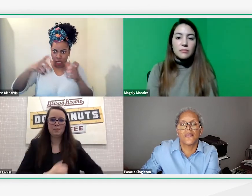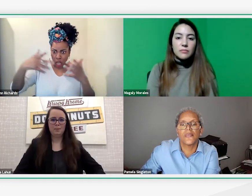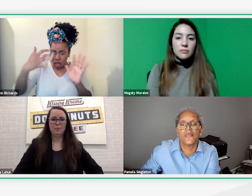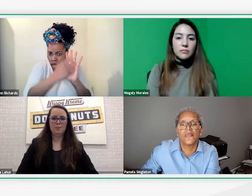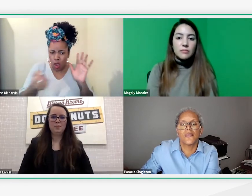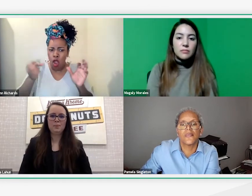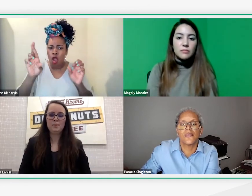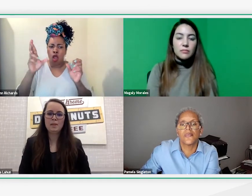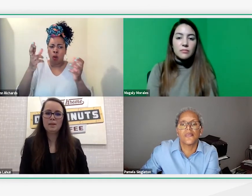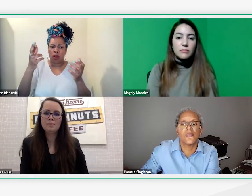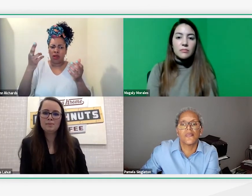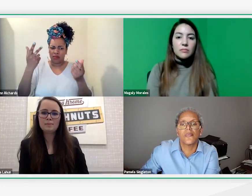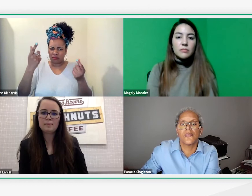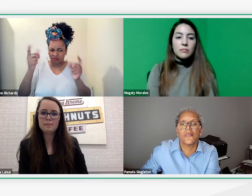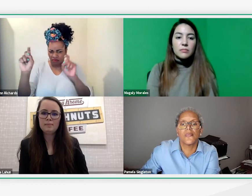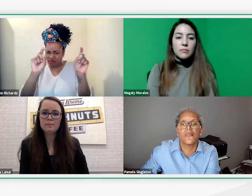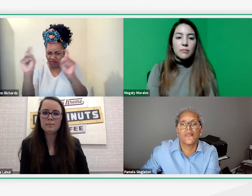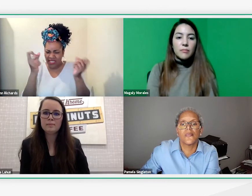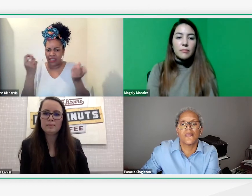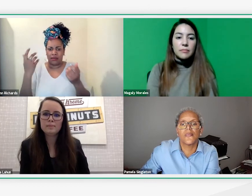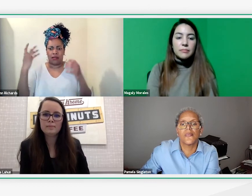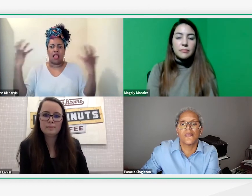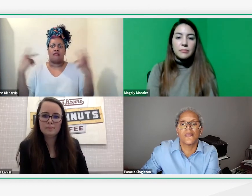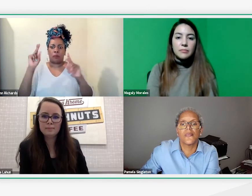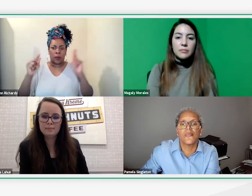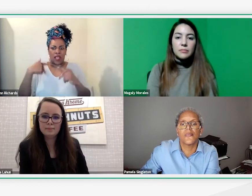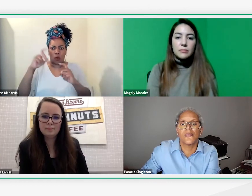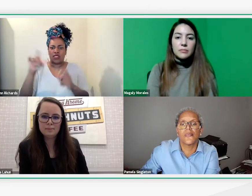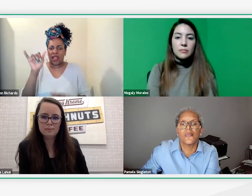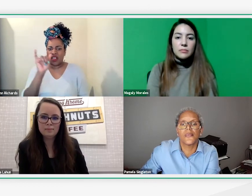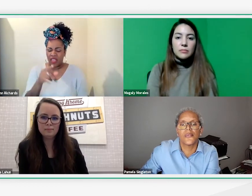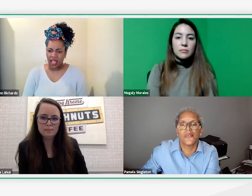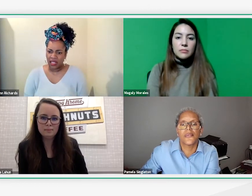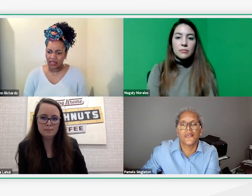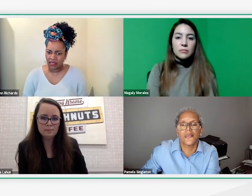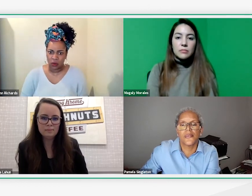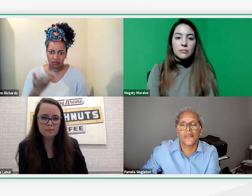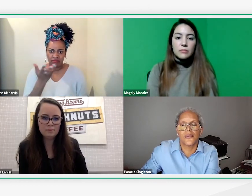and I'm wondering, do we have to pay those back? I know a lot of people